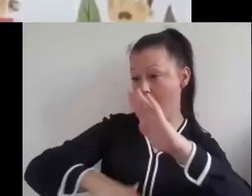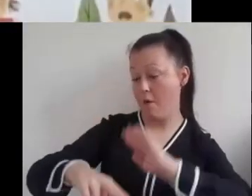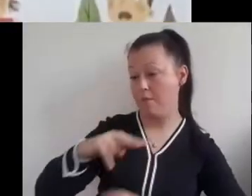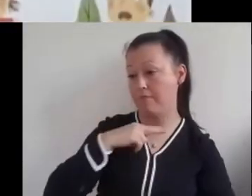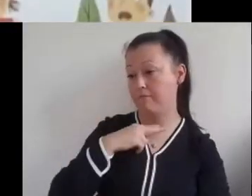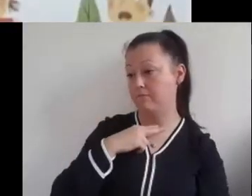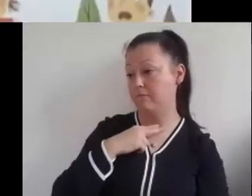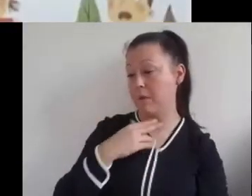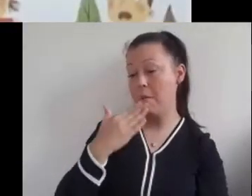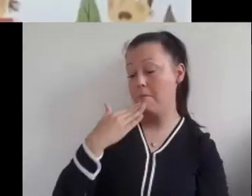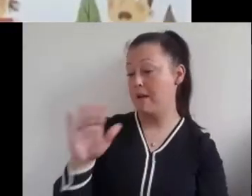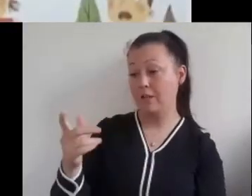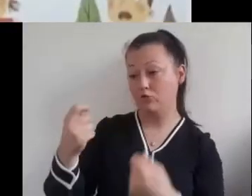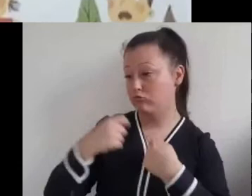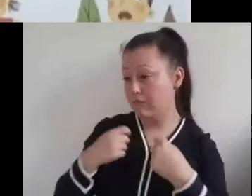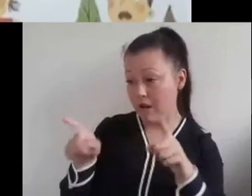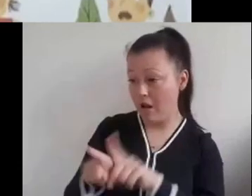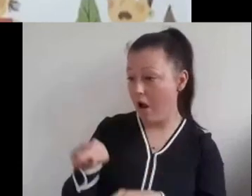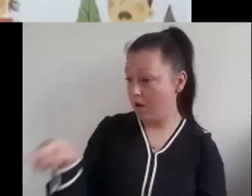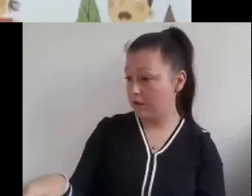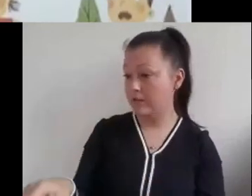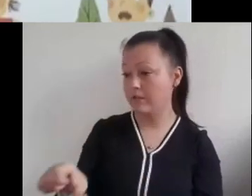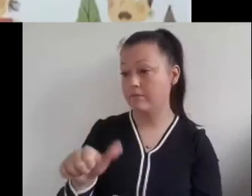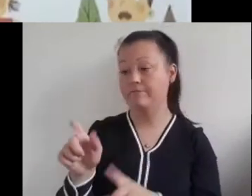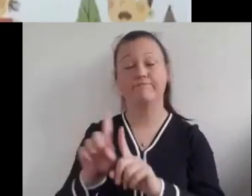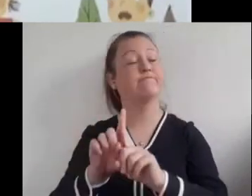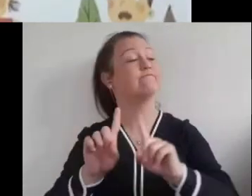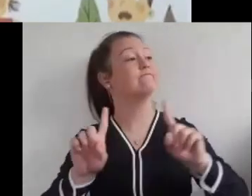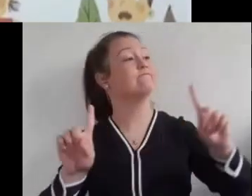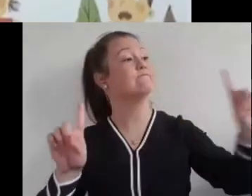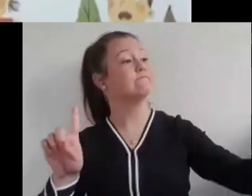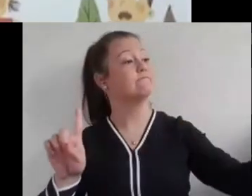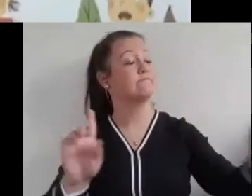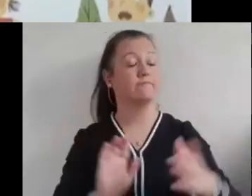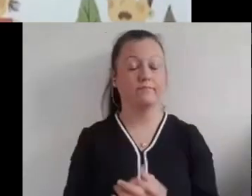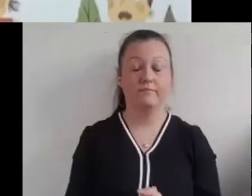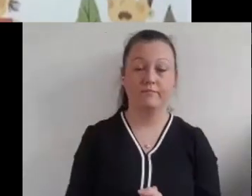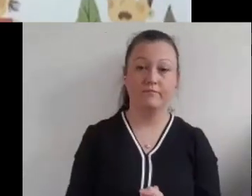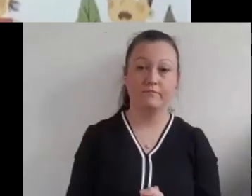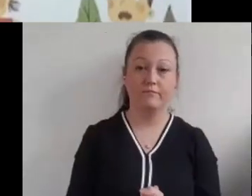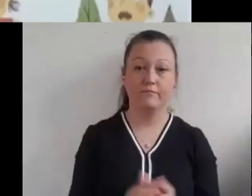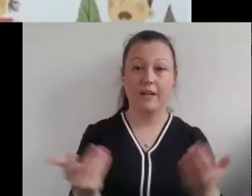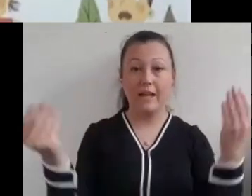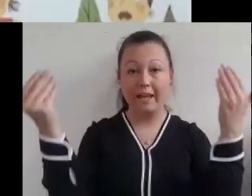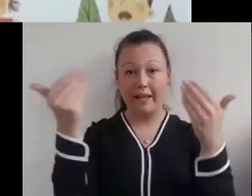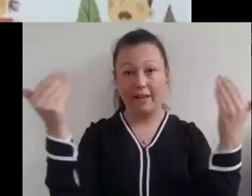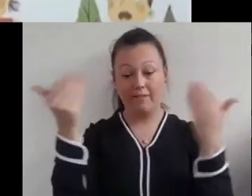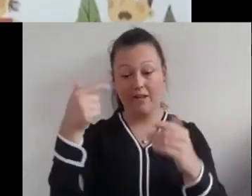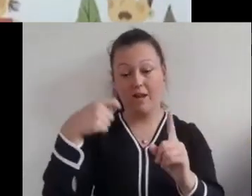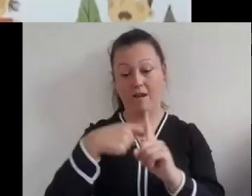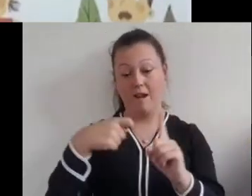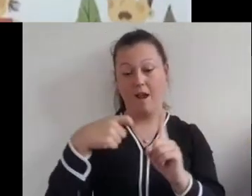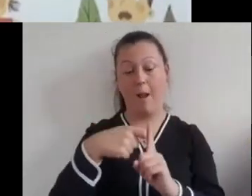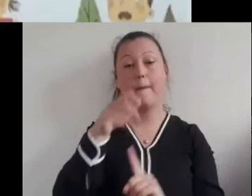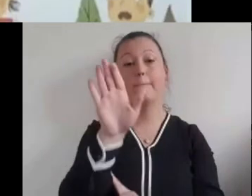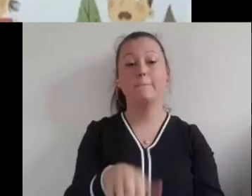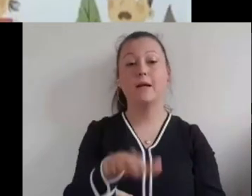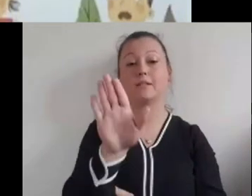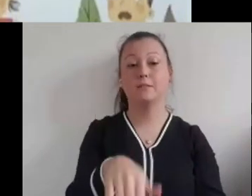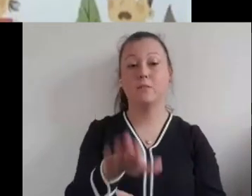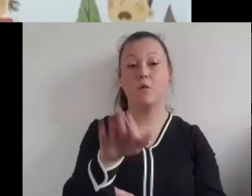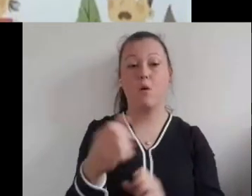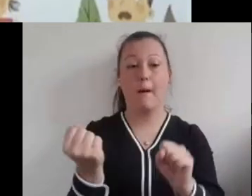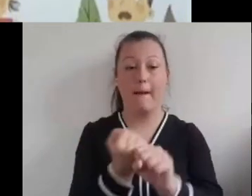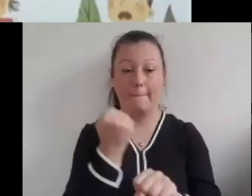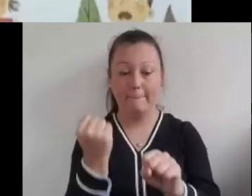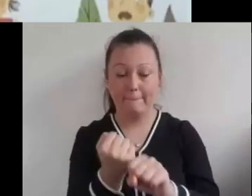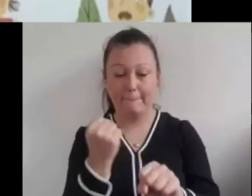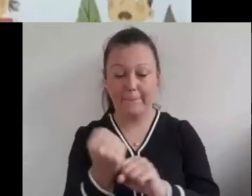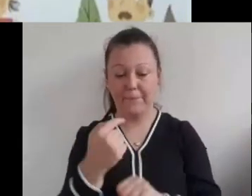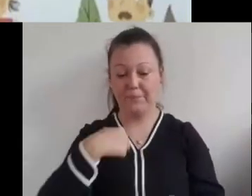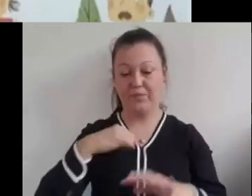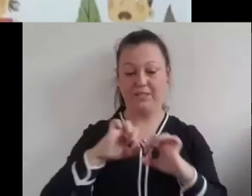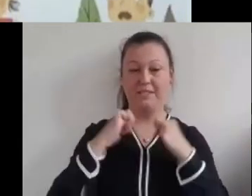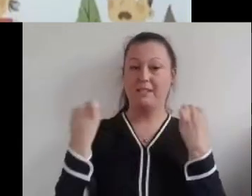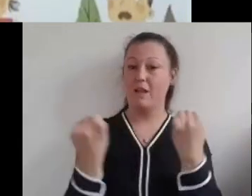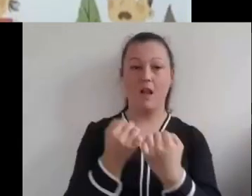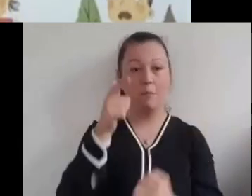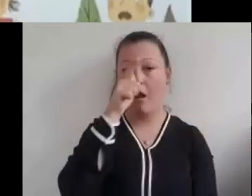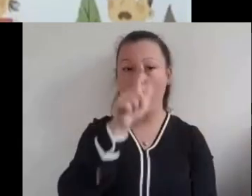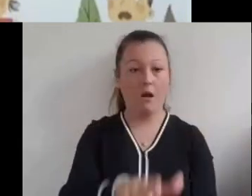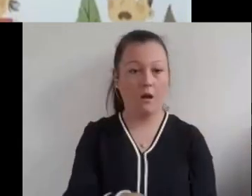In the evening, Kate had a basketball game. Her team was very unlucky that night. They were missing some of their best players and hardly any ball went in them to the hoop.